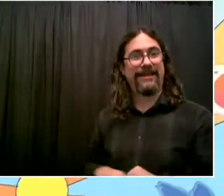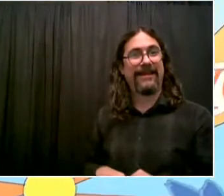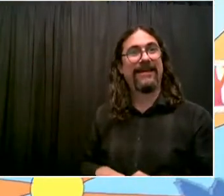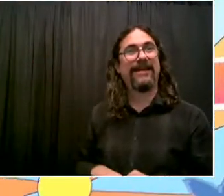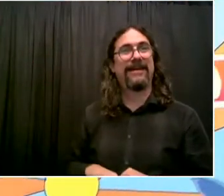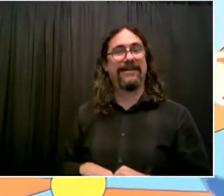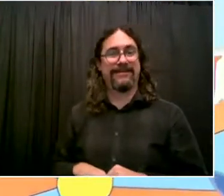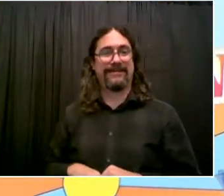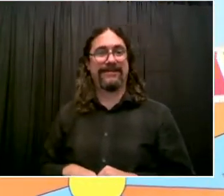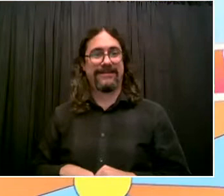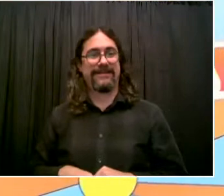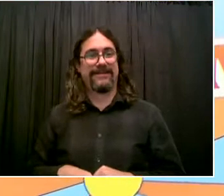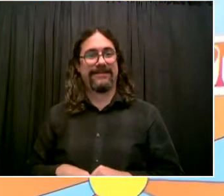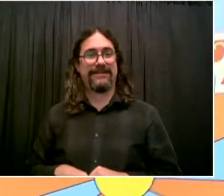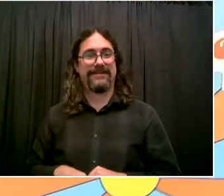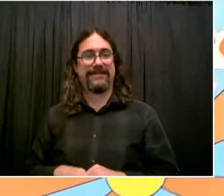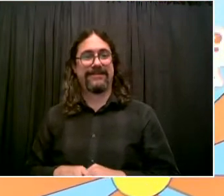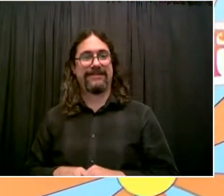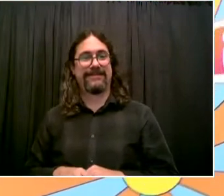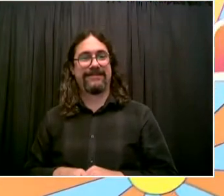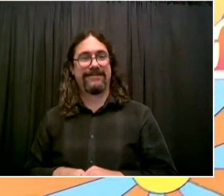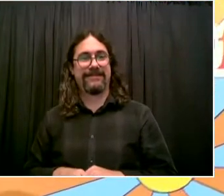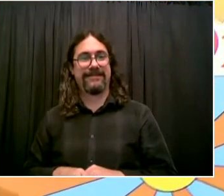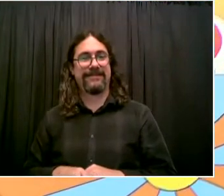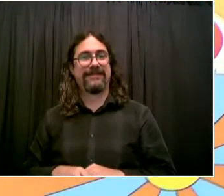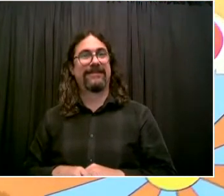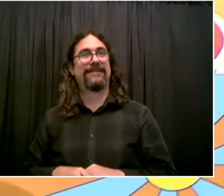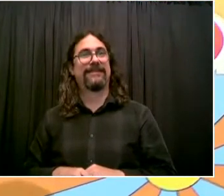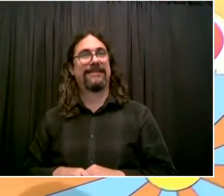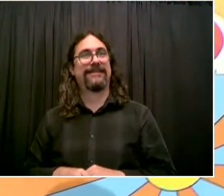WE HAVE SOMETHING FOR